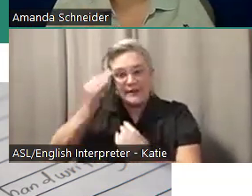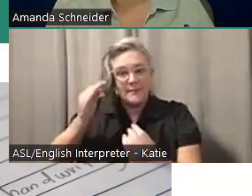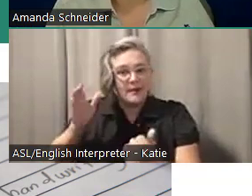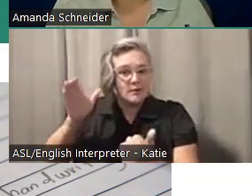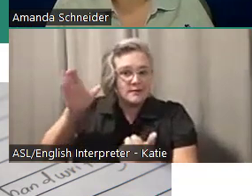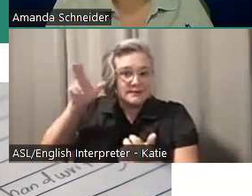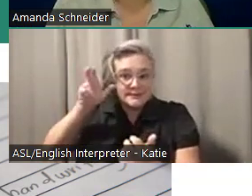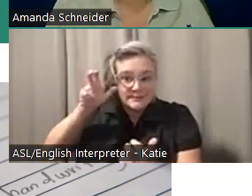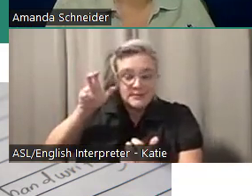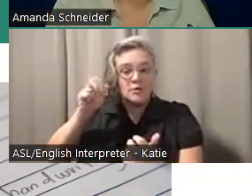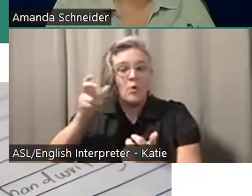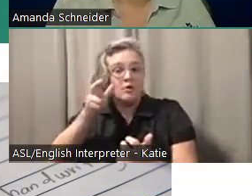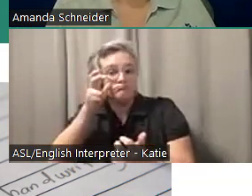Or maybe viewing language?